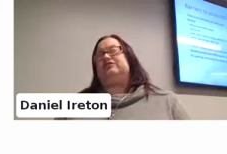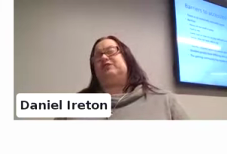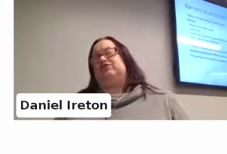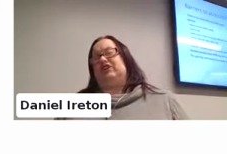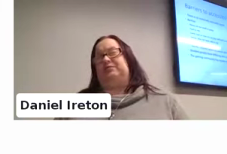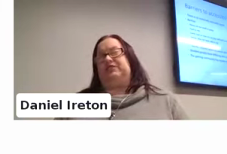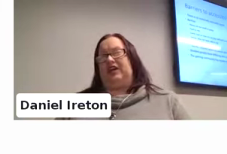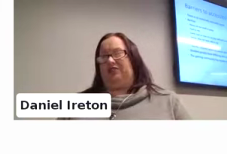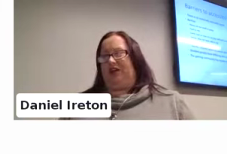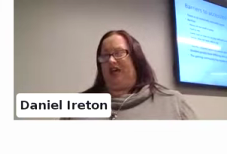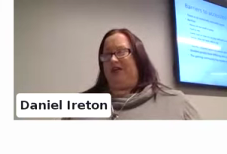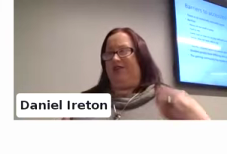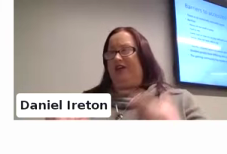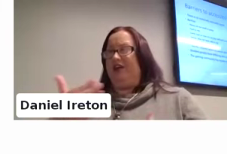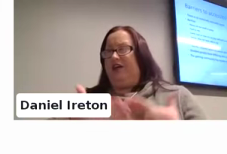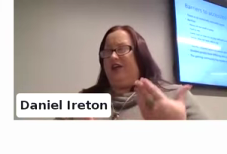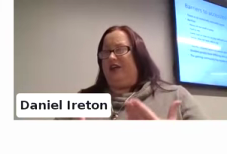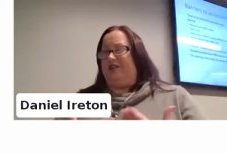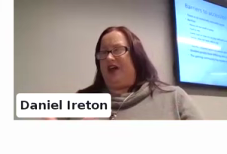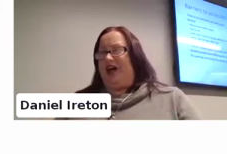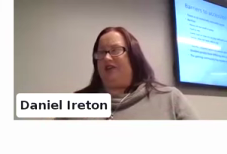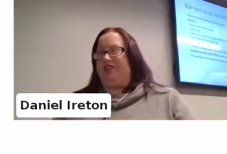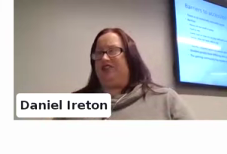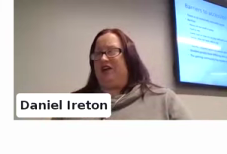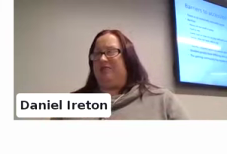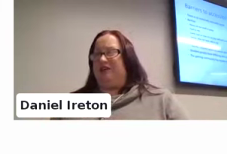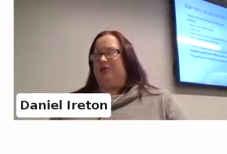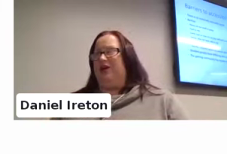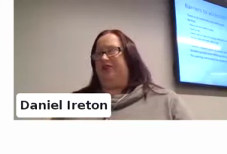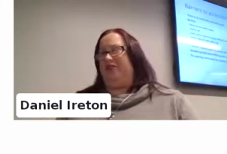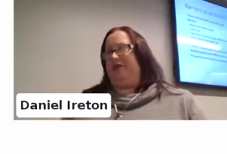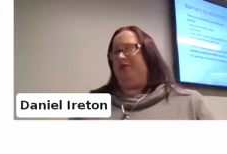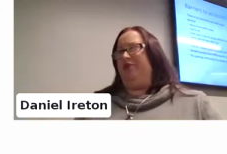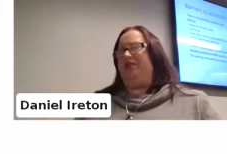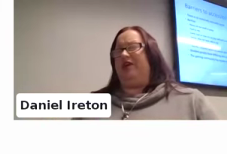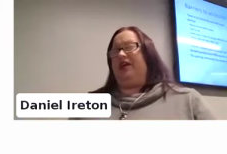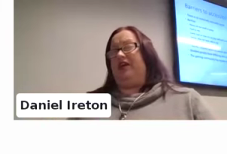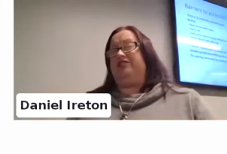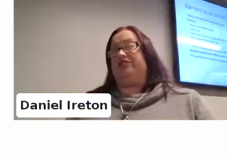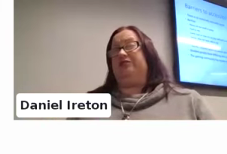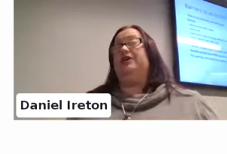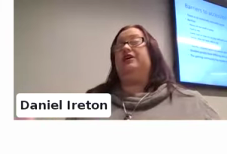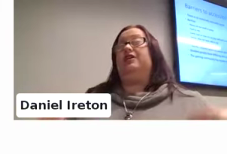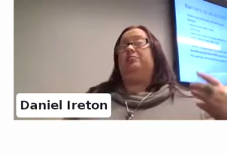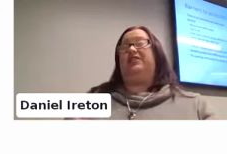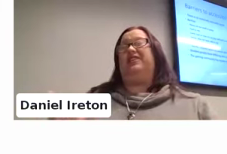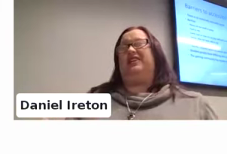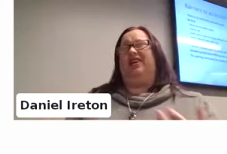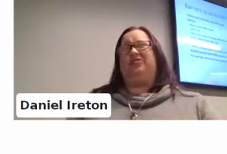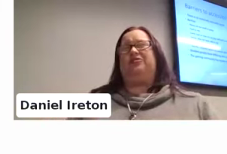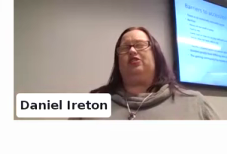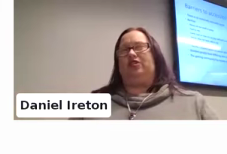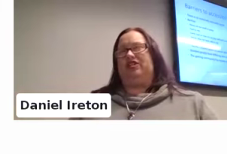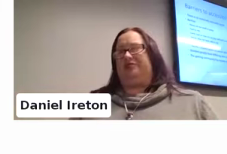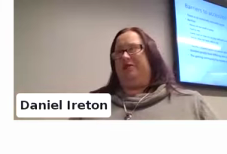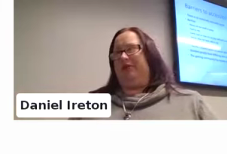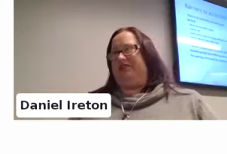But now that I've flad I actually kind of like it.